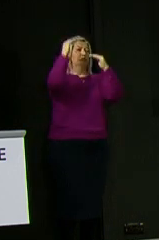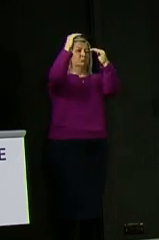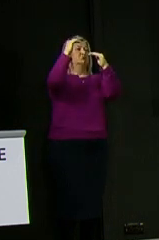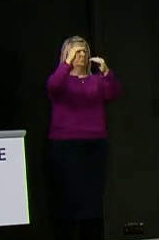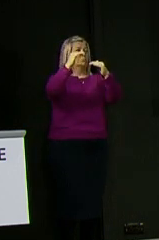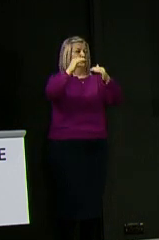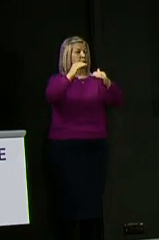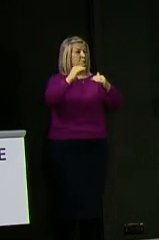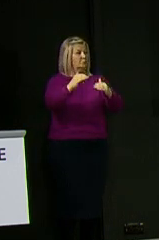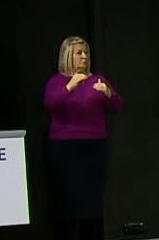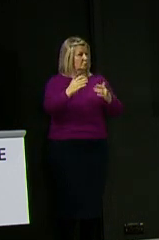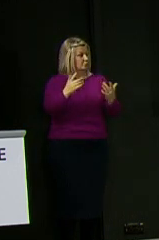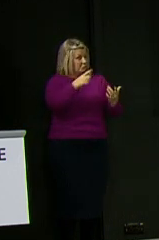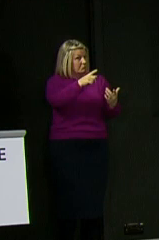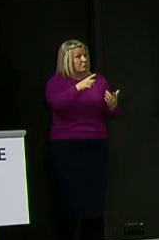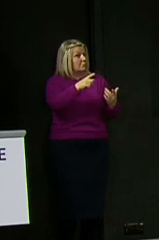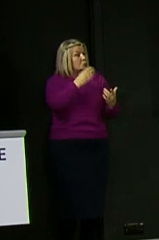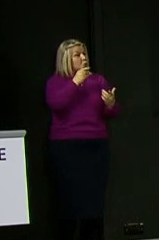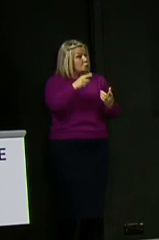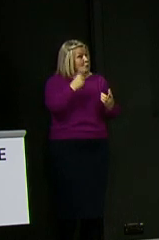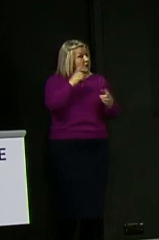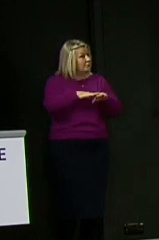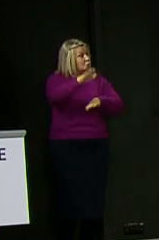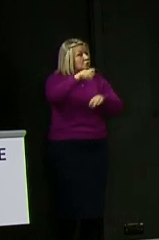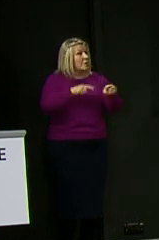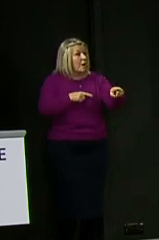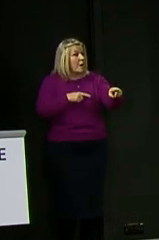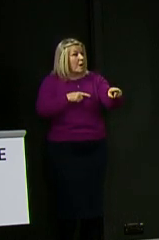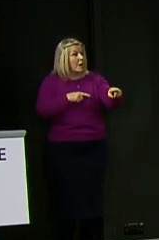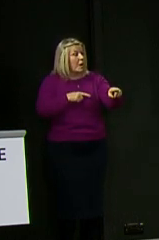it? Have you been asked to use it, and are you contributing to policy decisions about